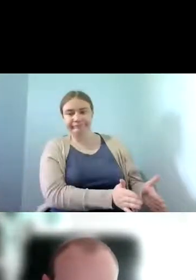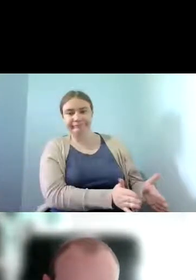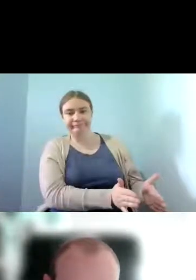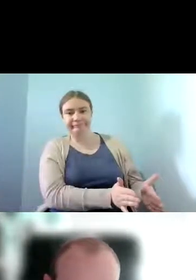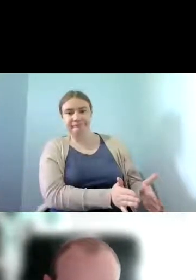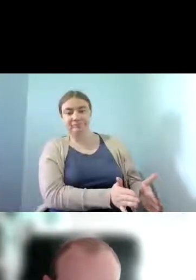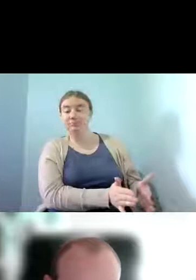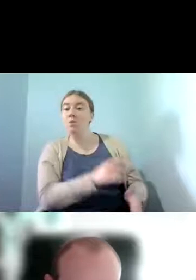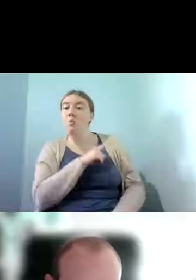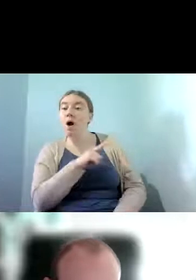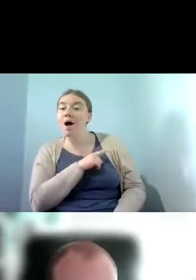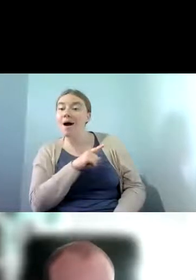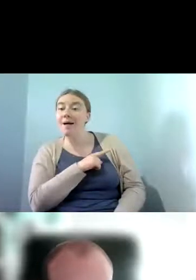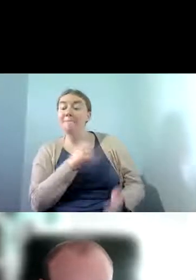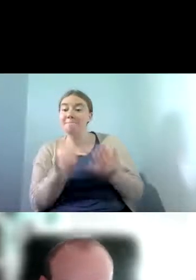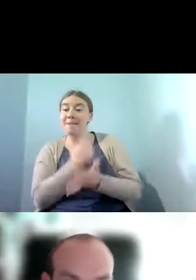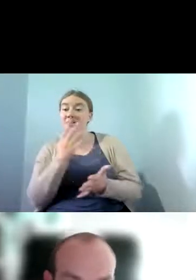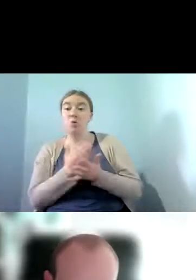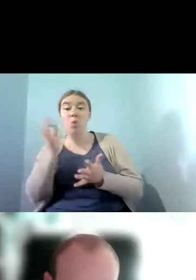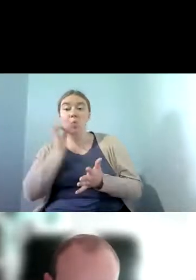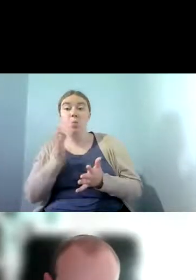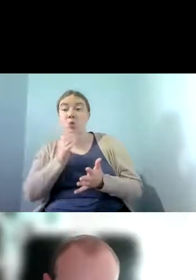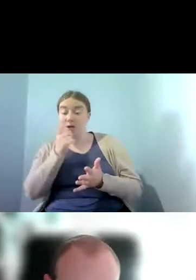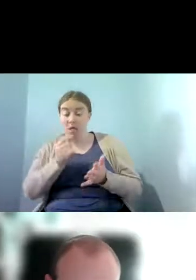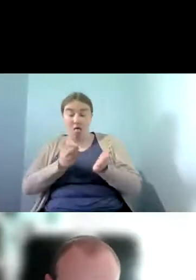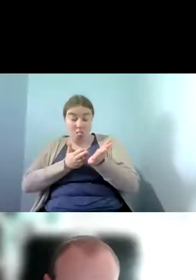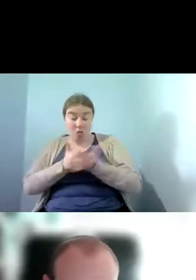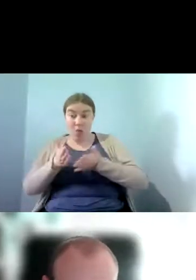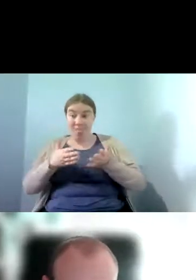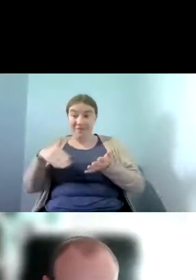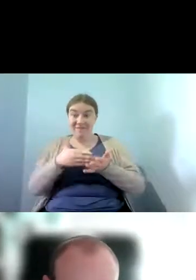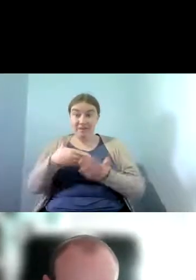to allow a sufficient volume of water to pass through the fish pass to allow the migrating